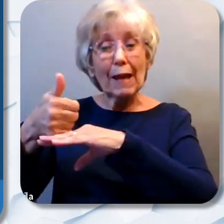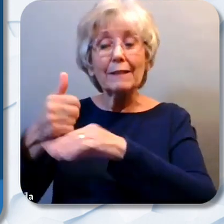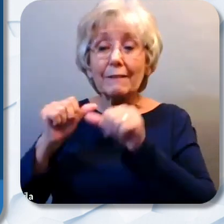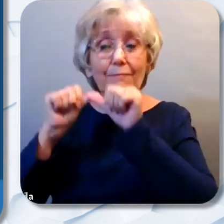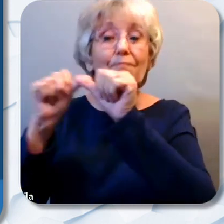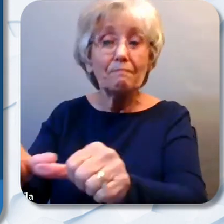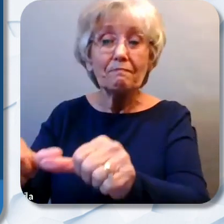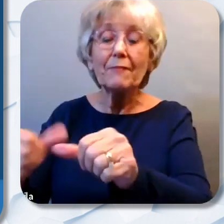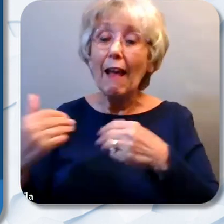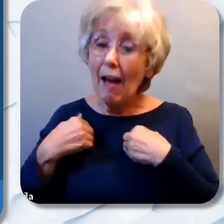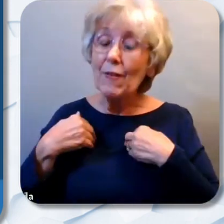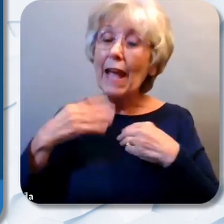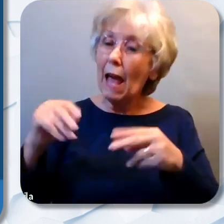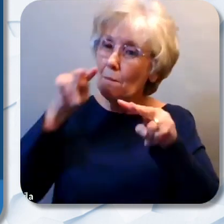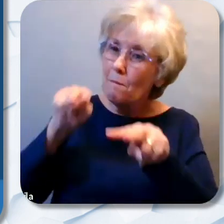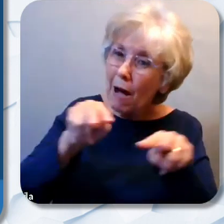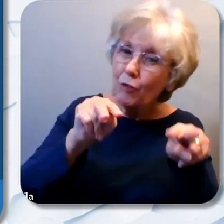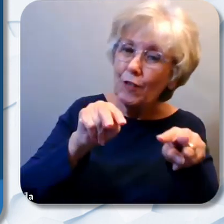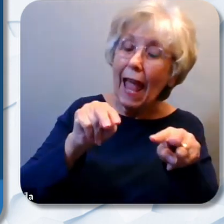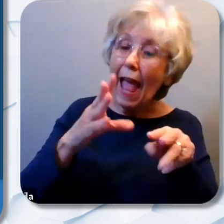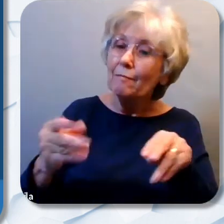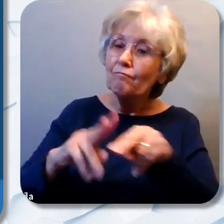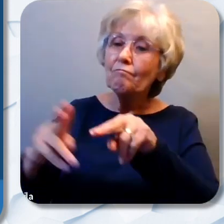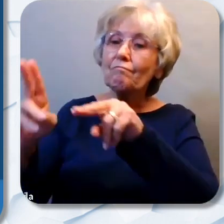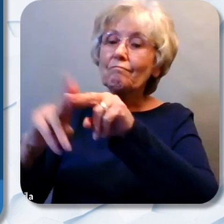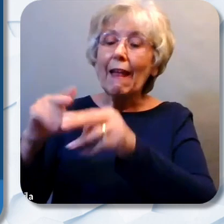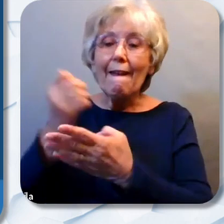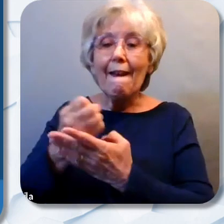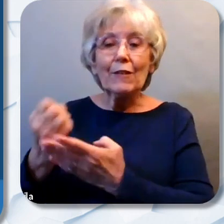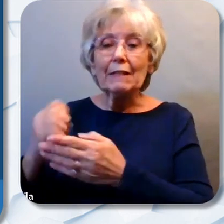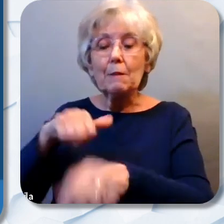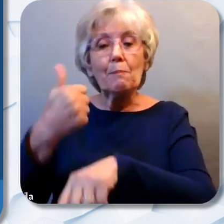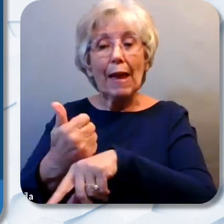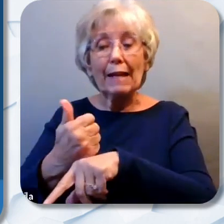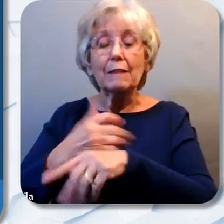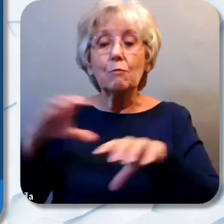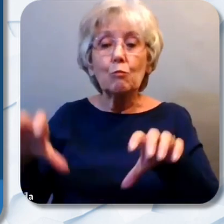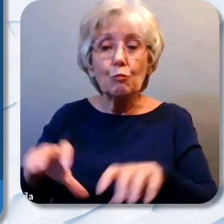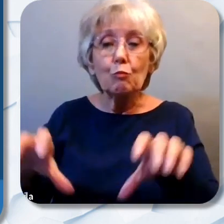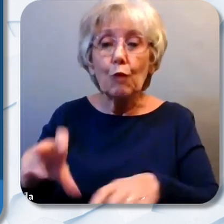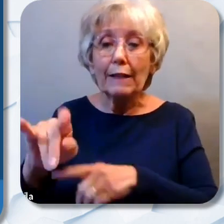monitor and scale up evidence based practices to increase inclusion and preschool settings.